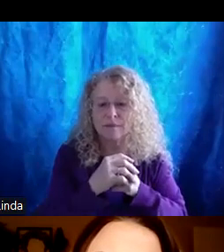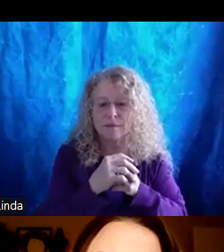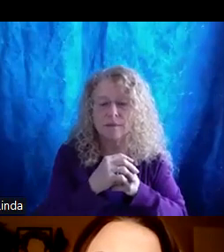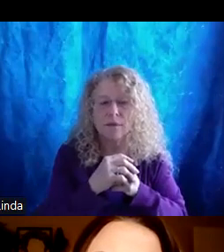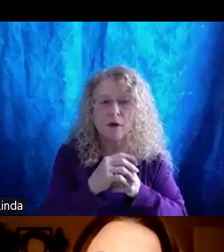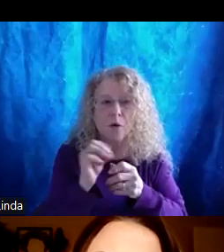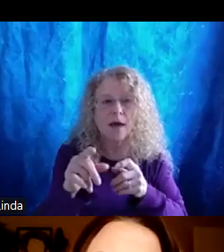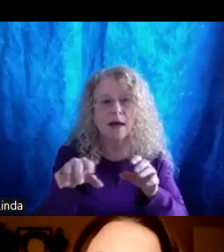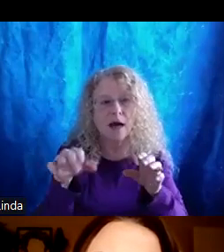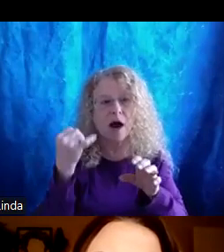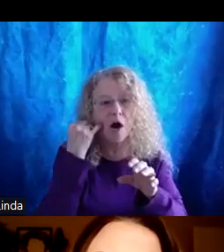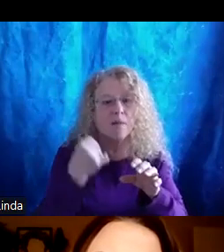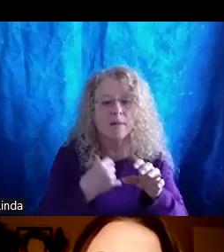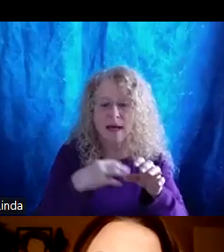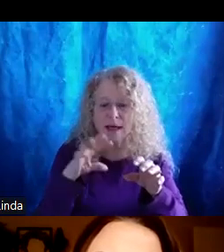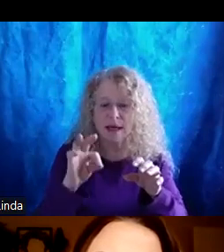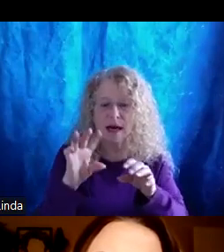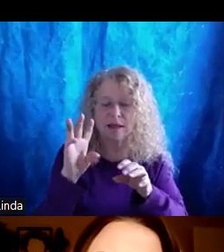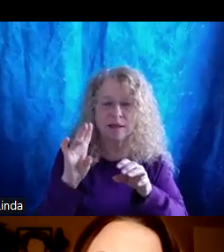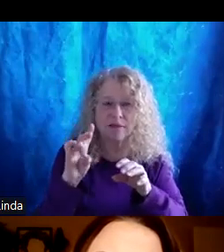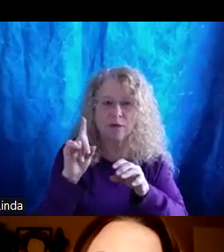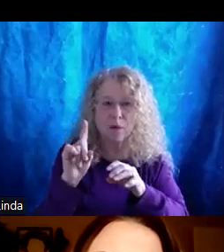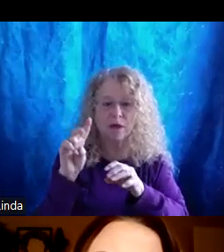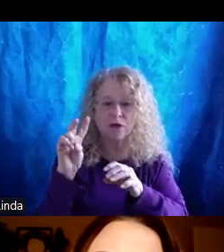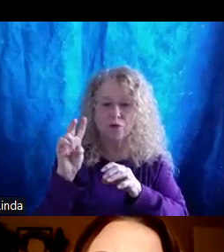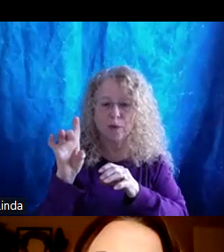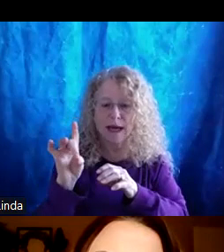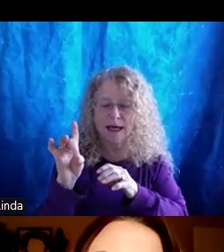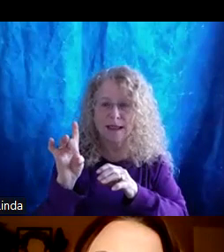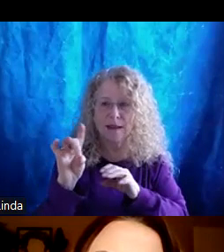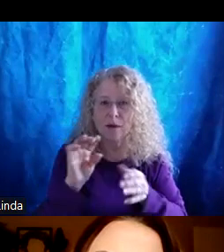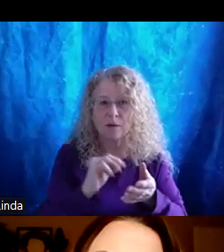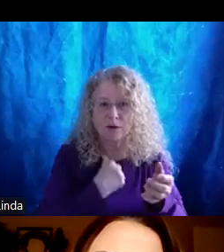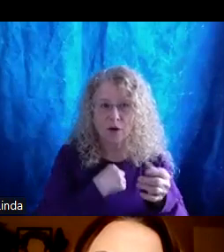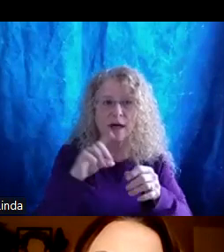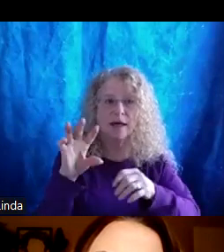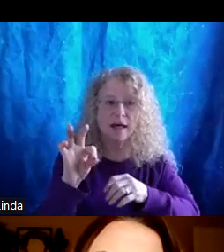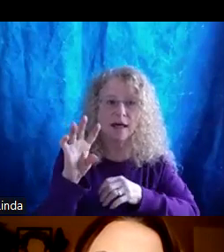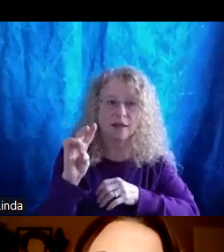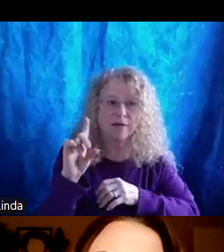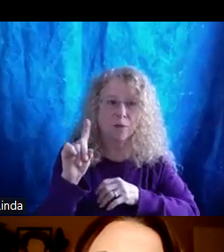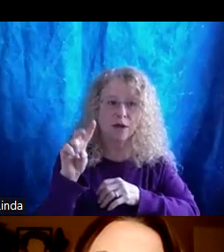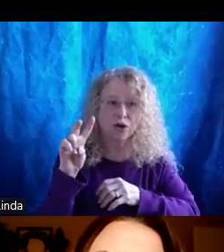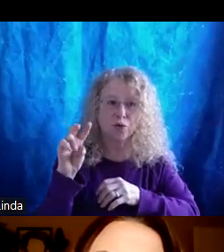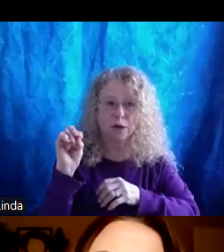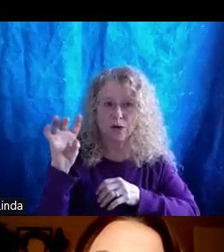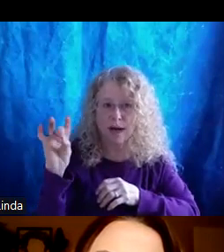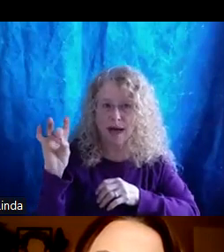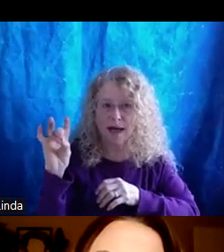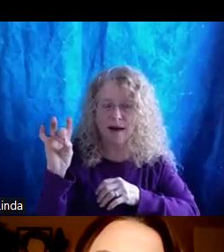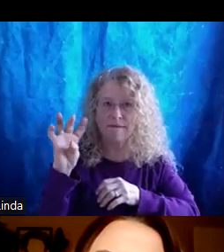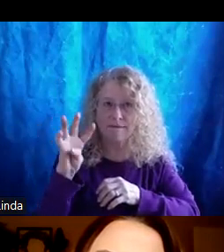CALL ME AT 971 28 -- EXCUSE ME, 971 208-4151.